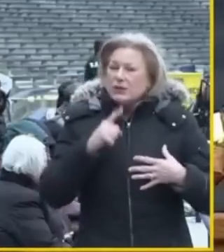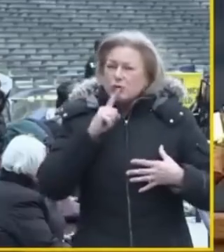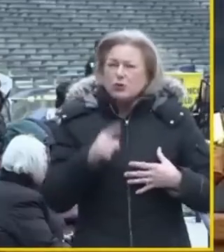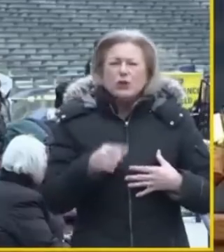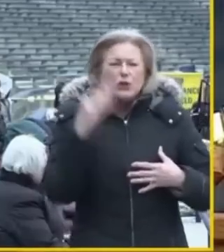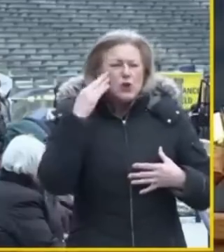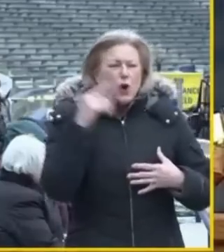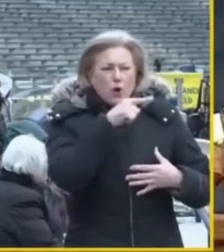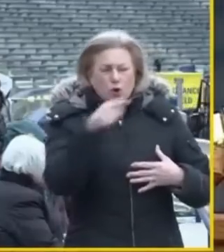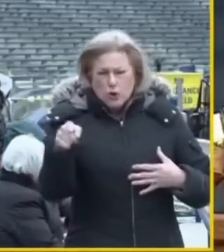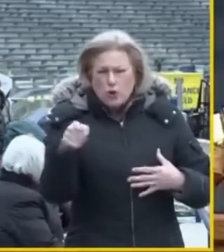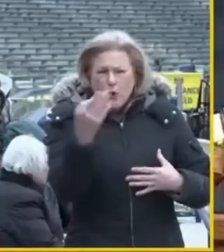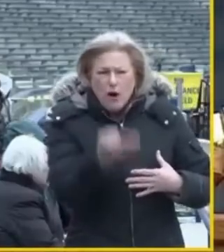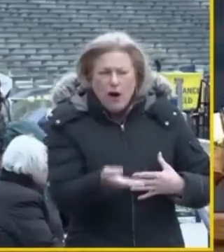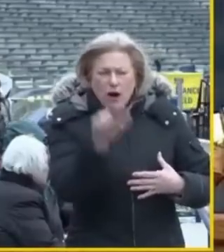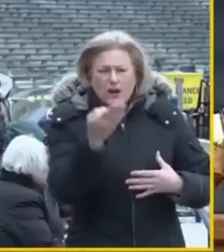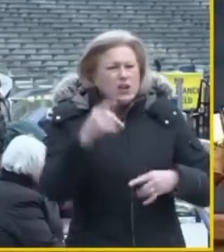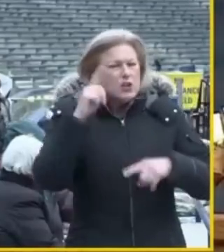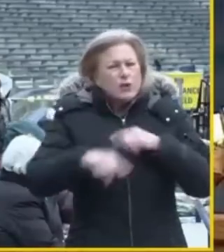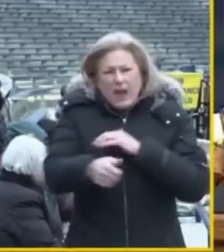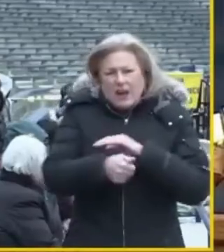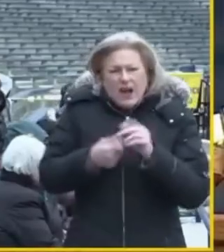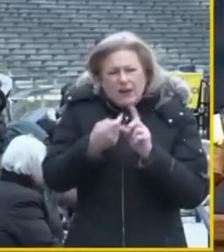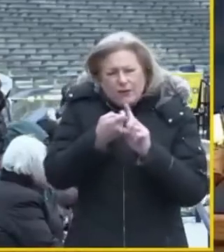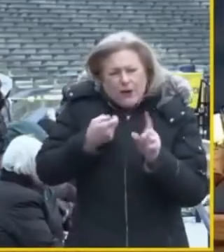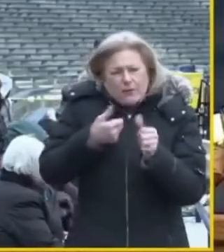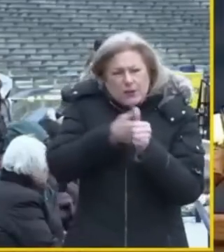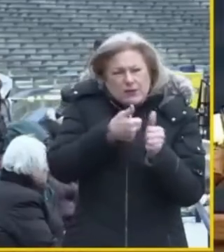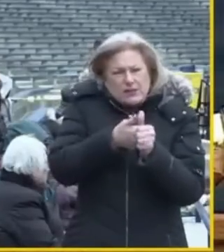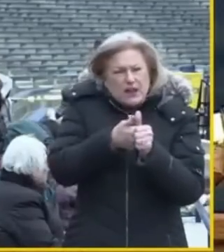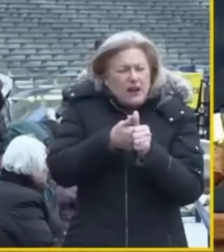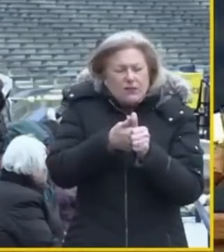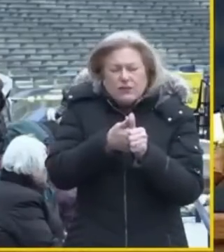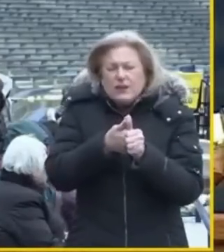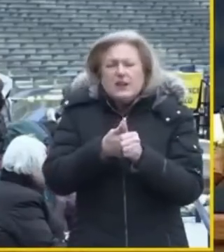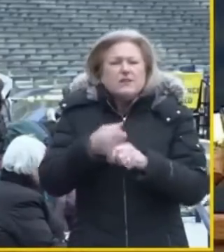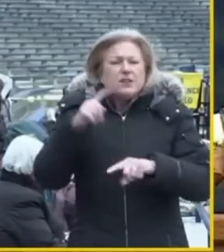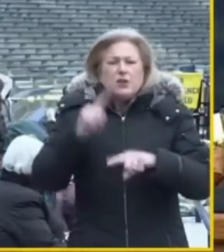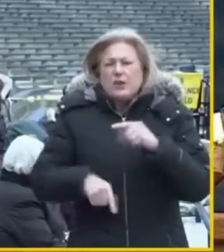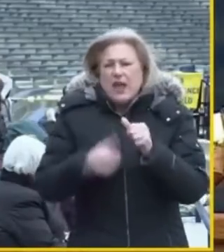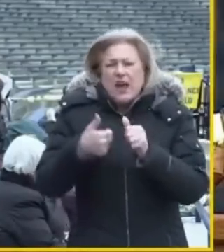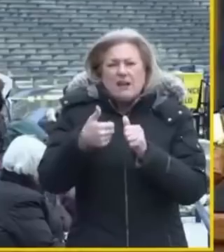you cannot hide who you are, not from yourself or from others.